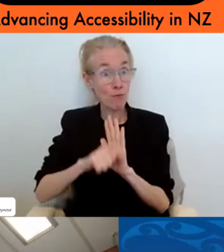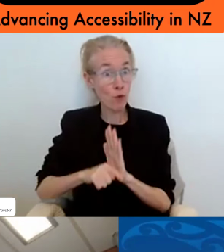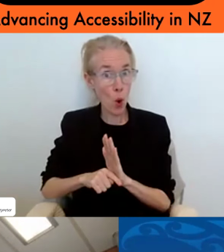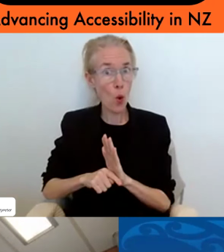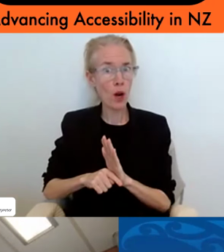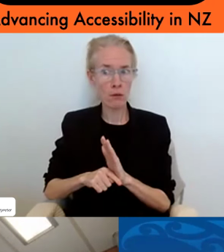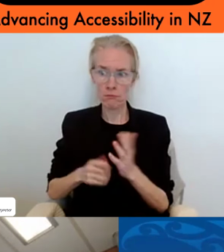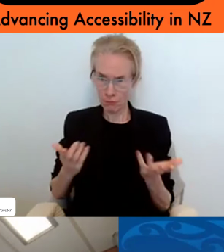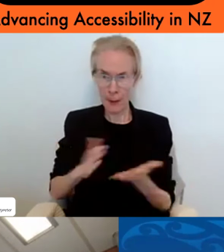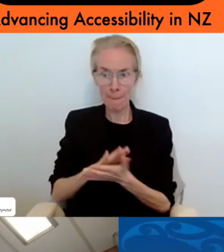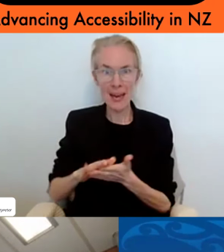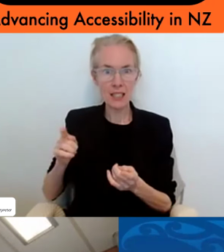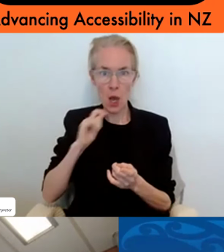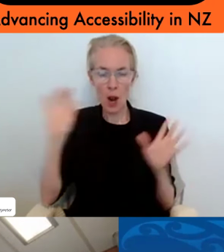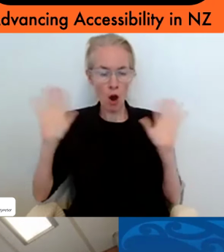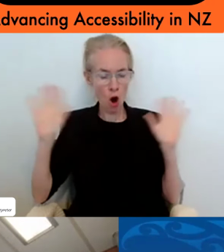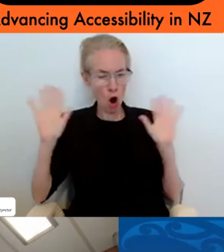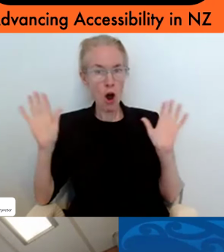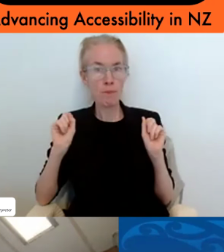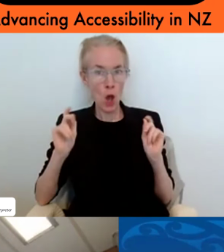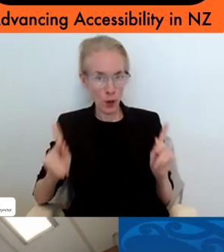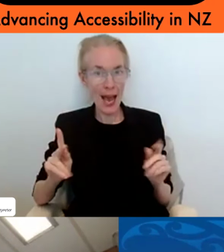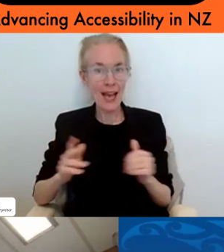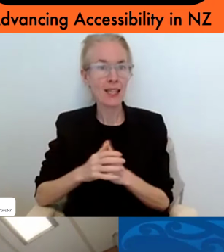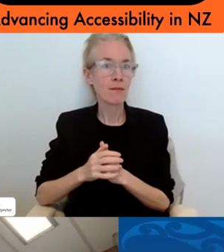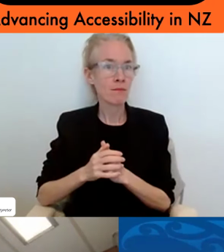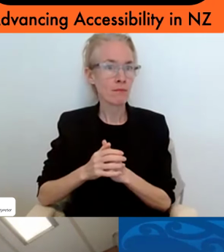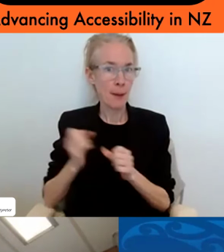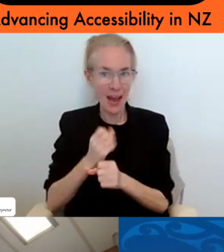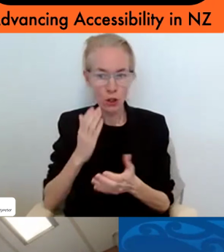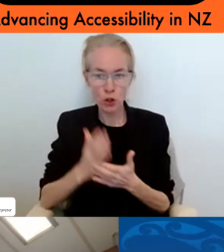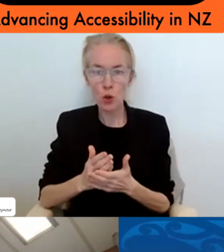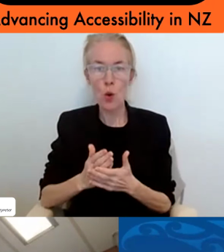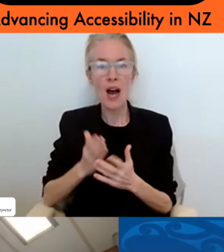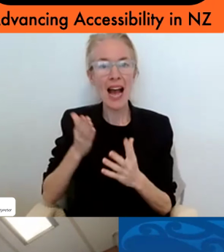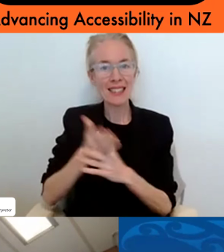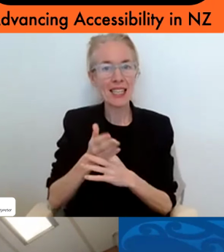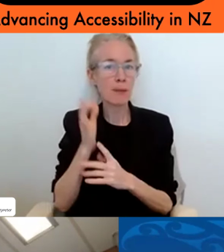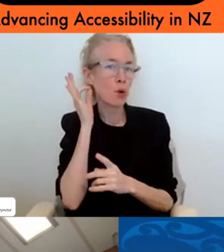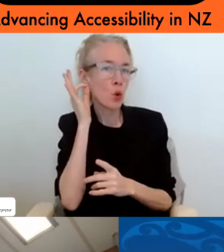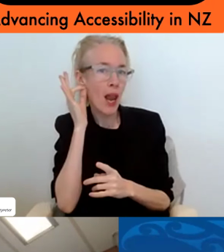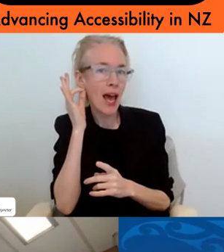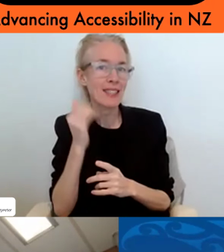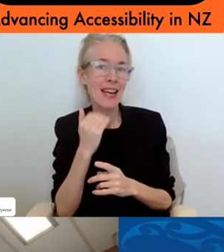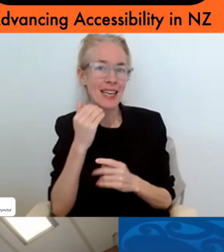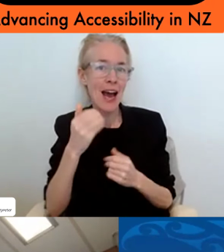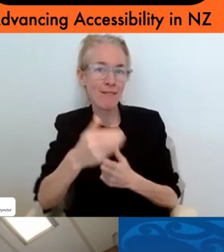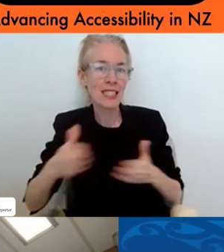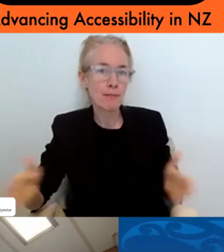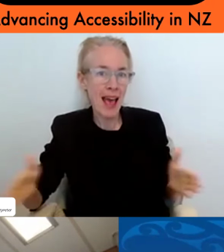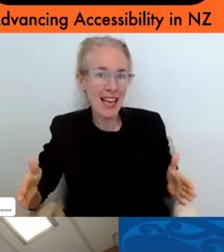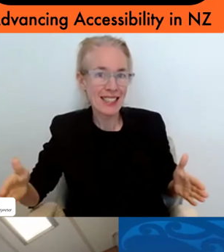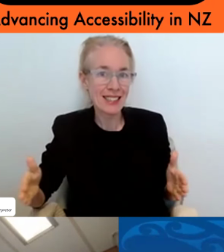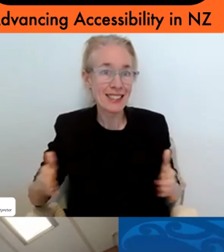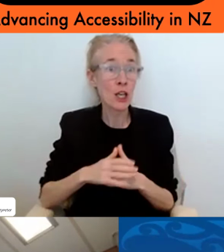in the accessible bathroom because it's got lots of space, and they'd be told no, no, your building is closed until you perform properly.